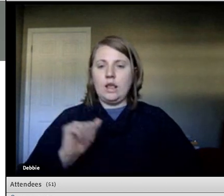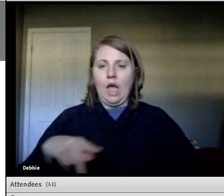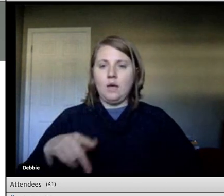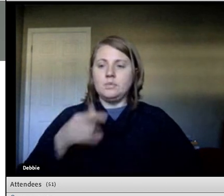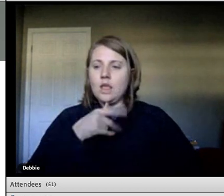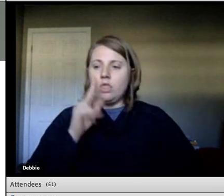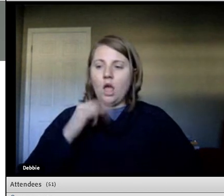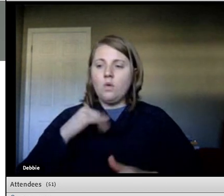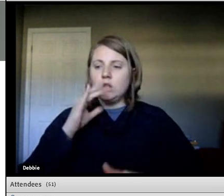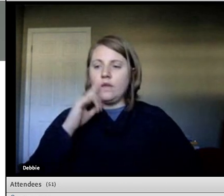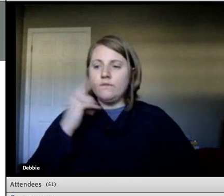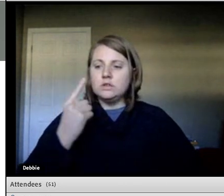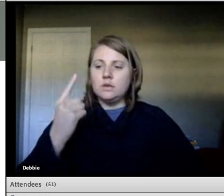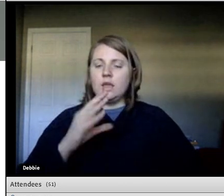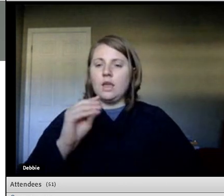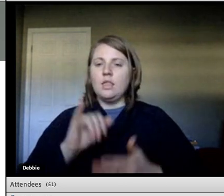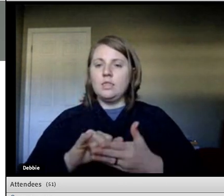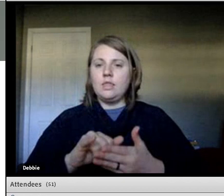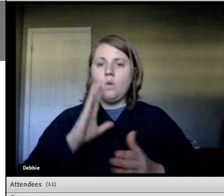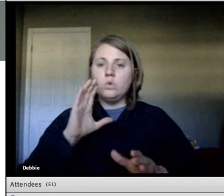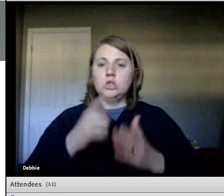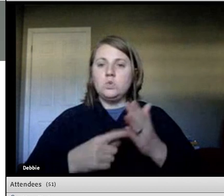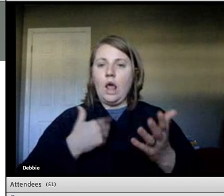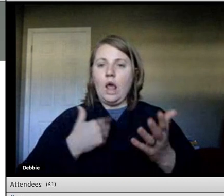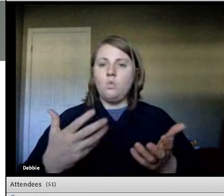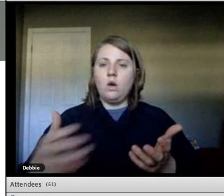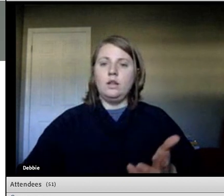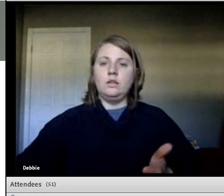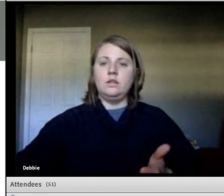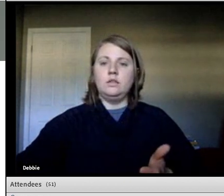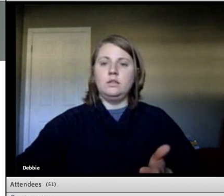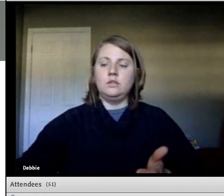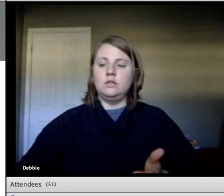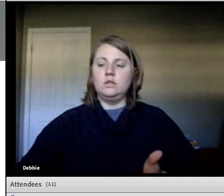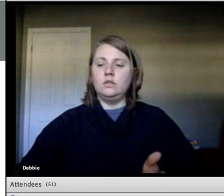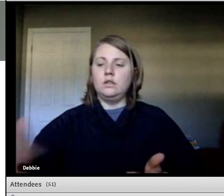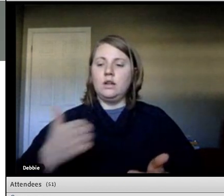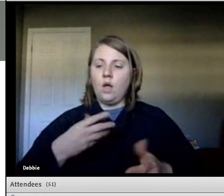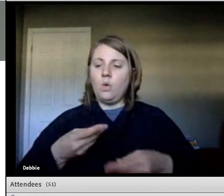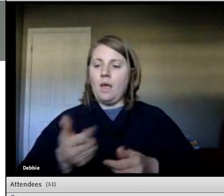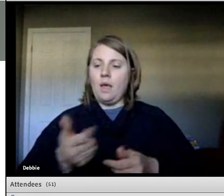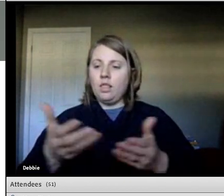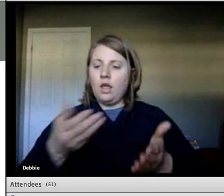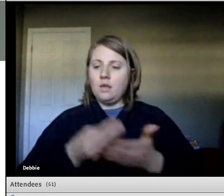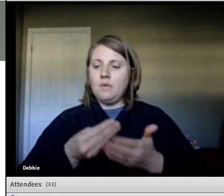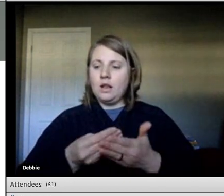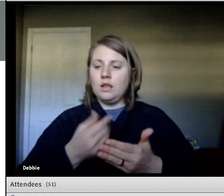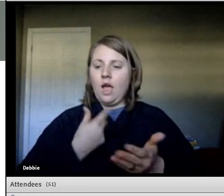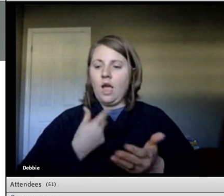Yeah, and I don't want to pay a lot of money. I can get up and go to my desktop and open up OpenShot. It's better for me anyway.